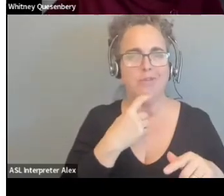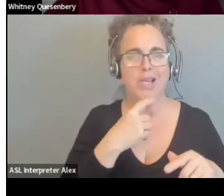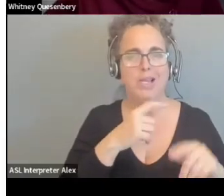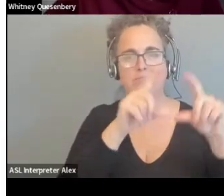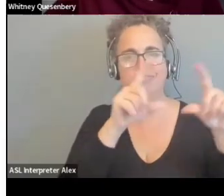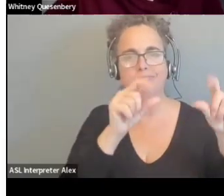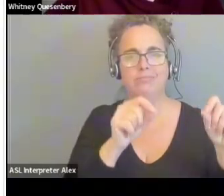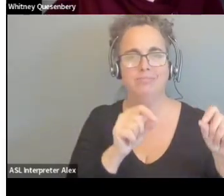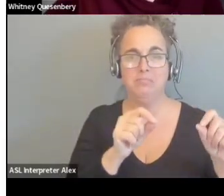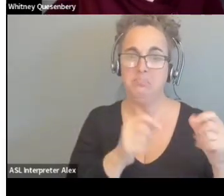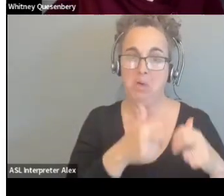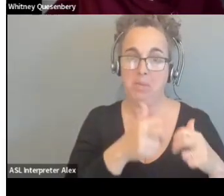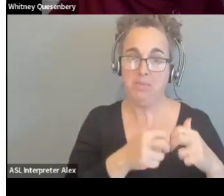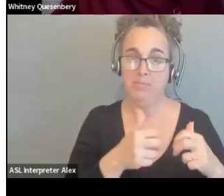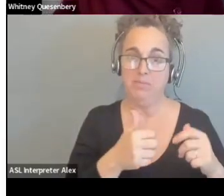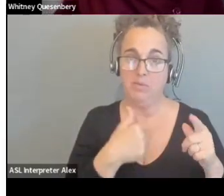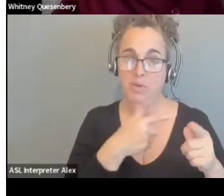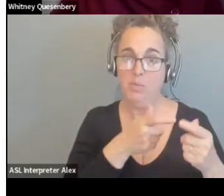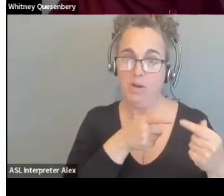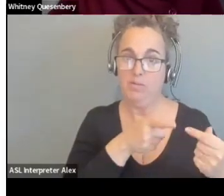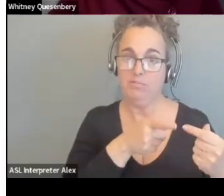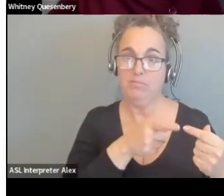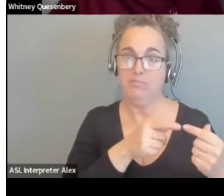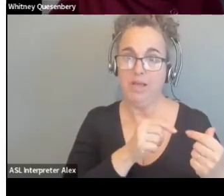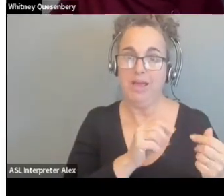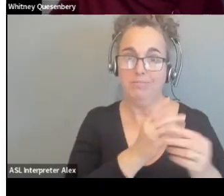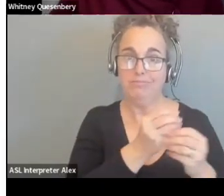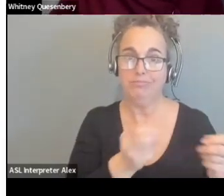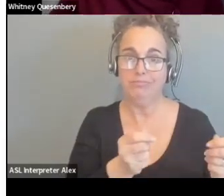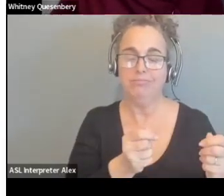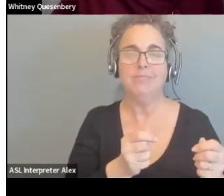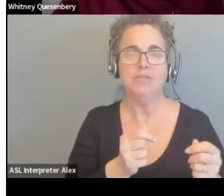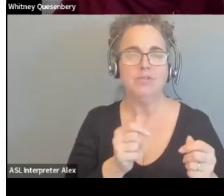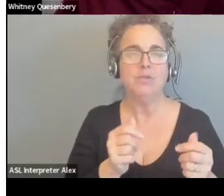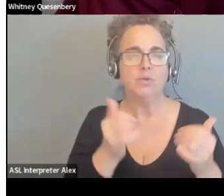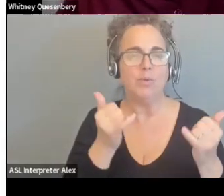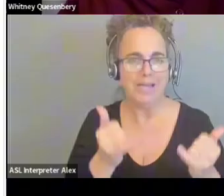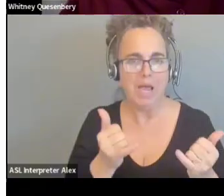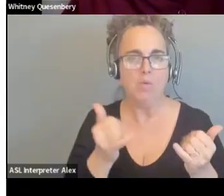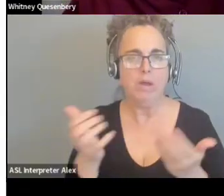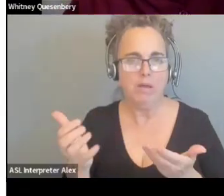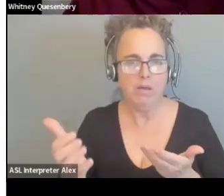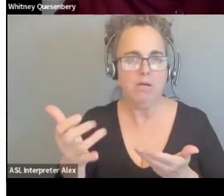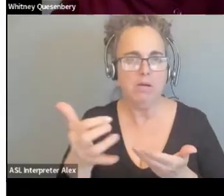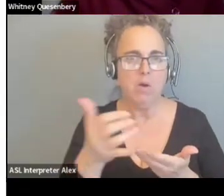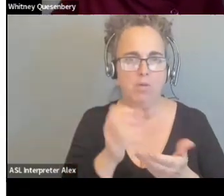that are problems we wanna work on. And we can now begin to collect where we wanna, what,